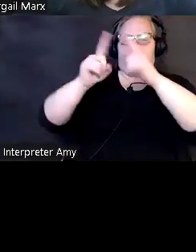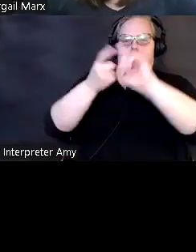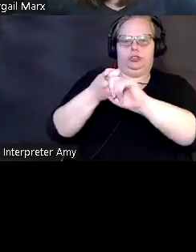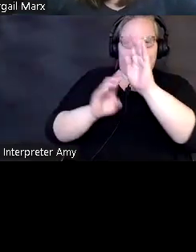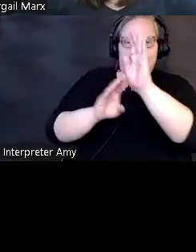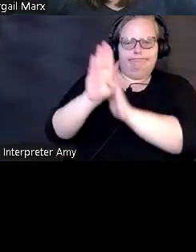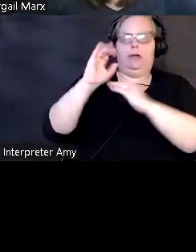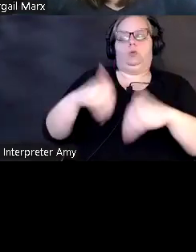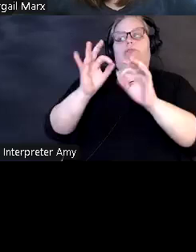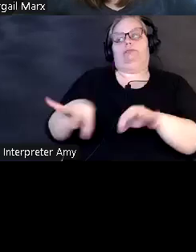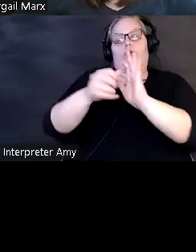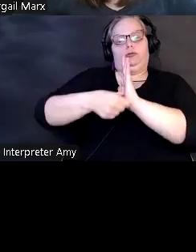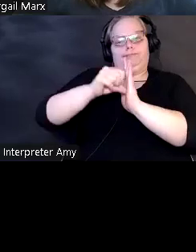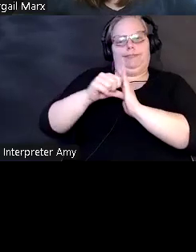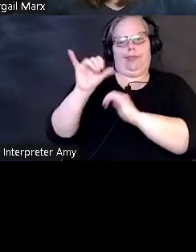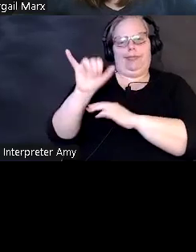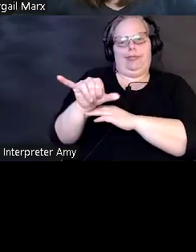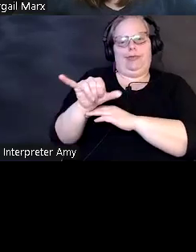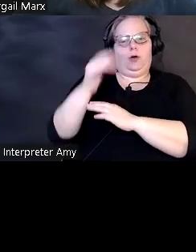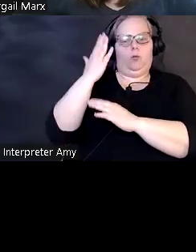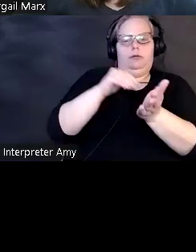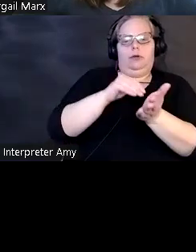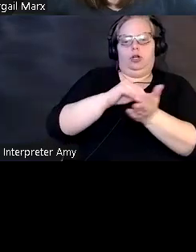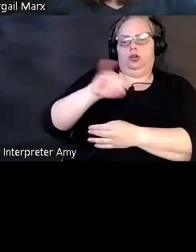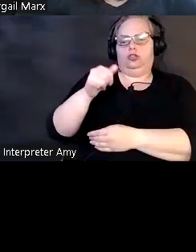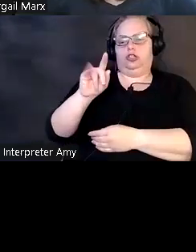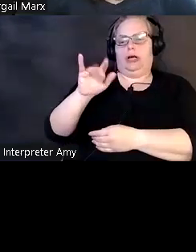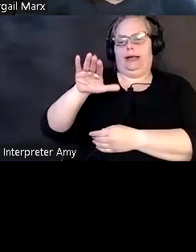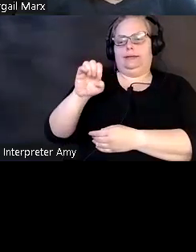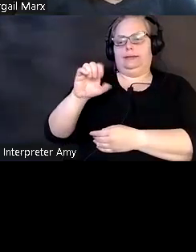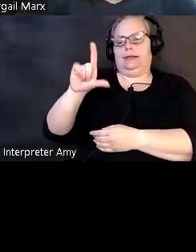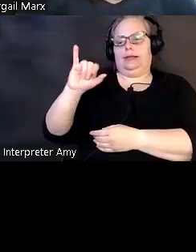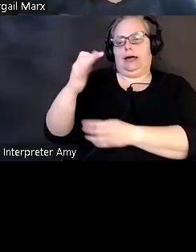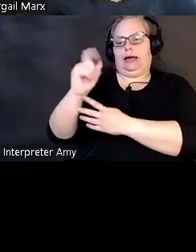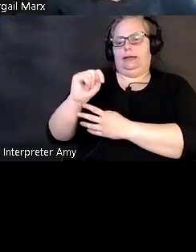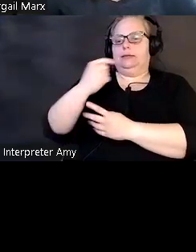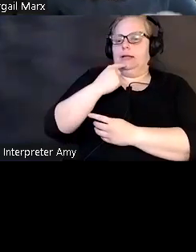highlight because Dr. Janice Light has a famous quote, there's more to life than cookies.